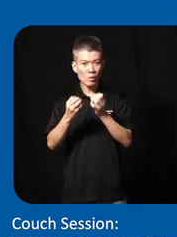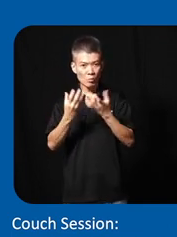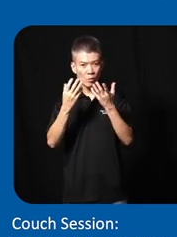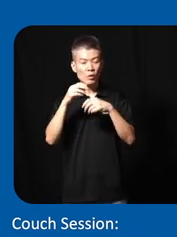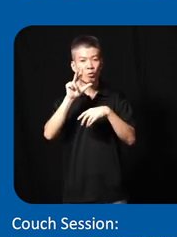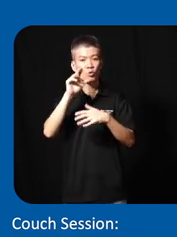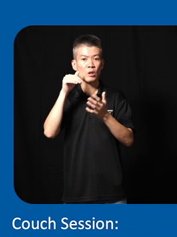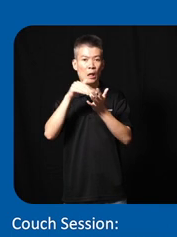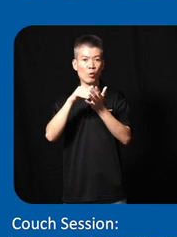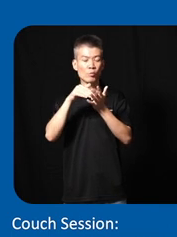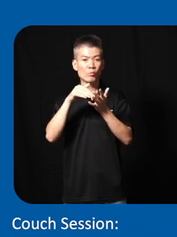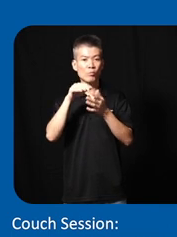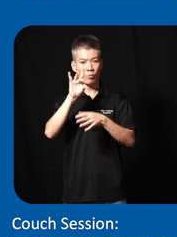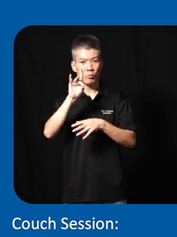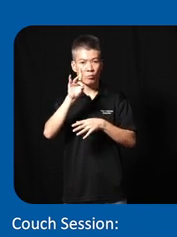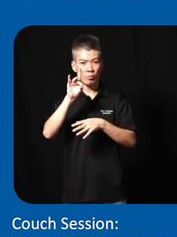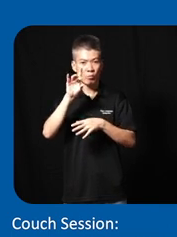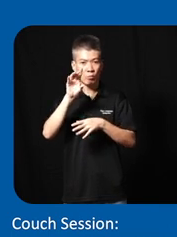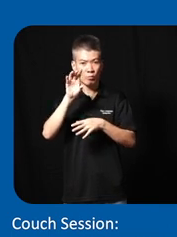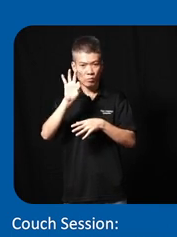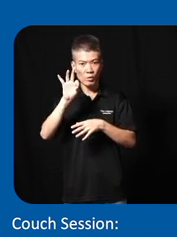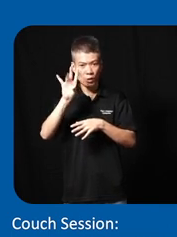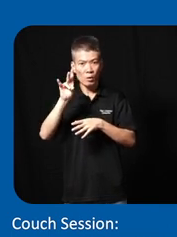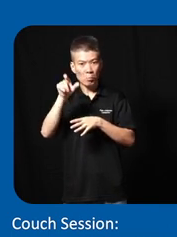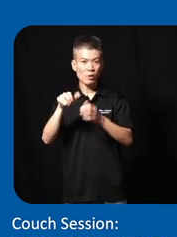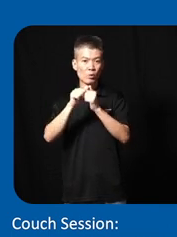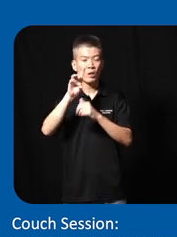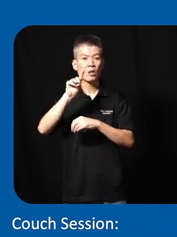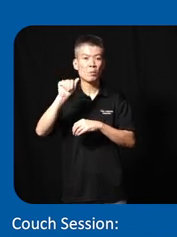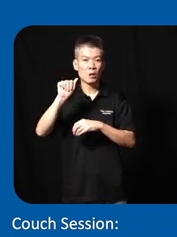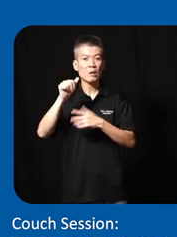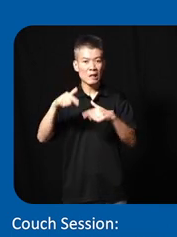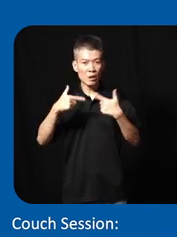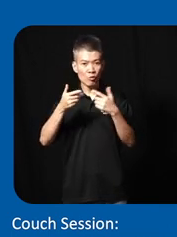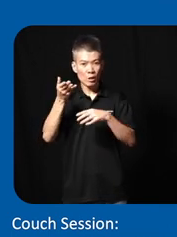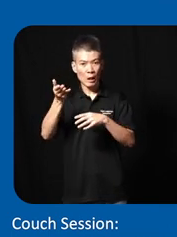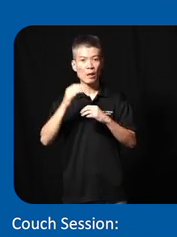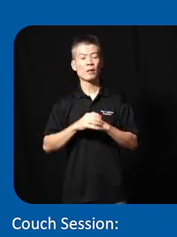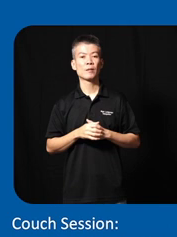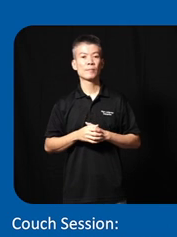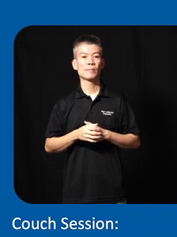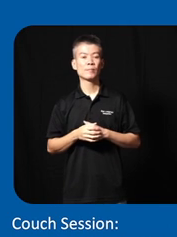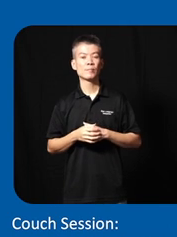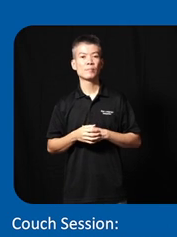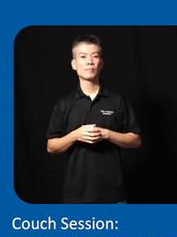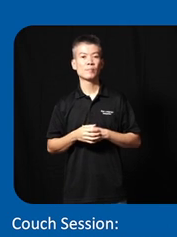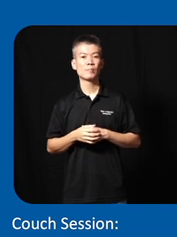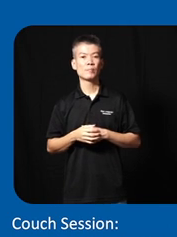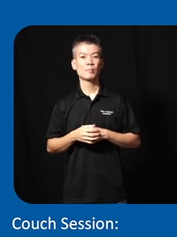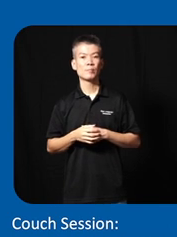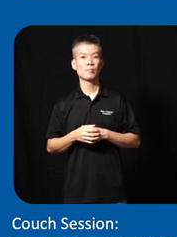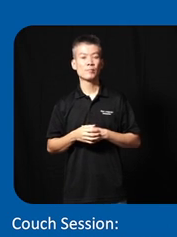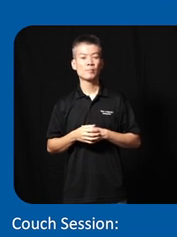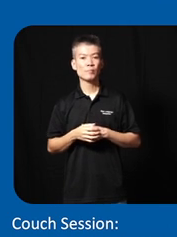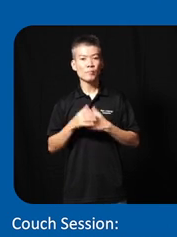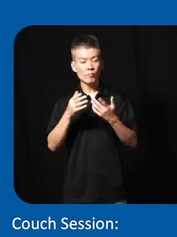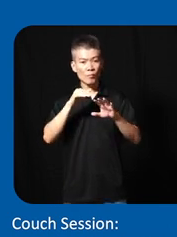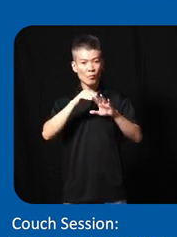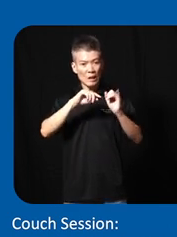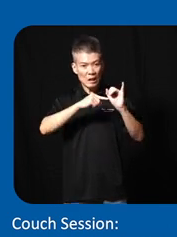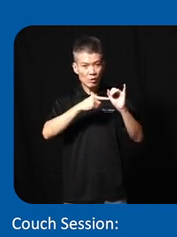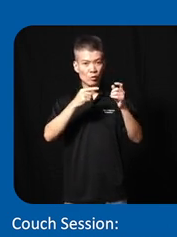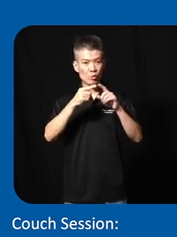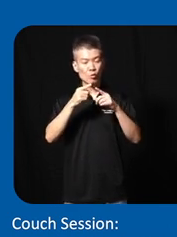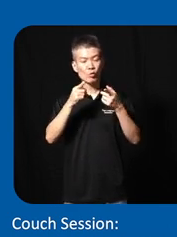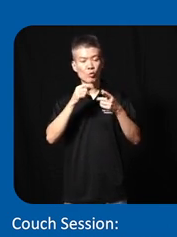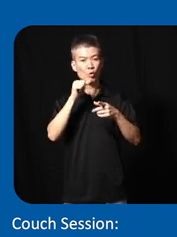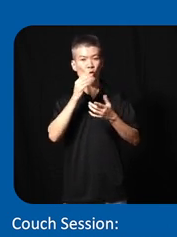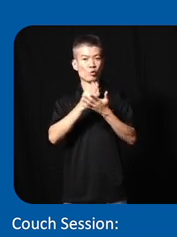3,897 person with disability living there and the initiative just don't stop there so as a